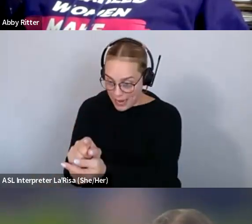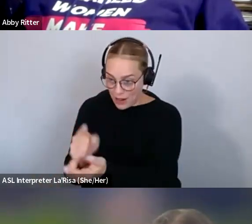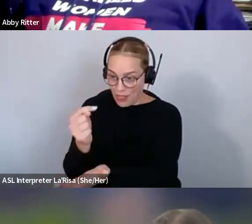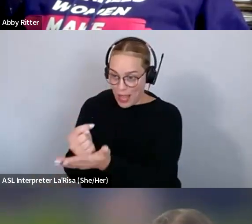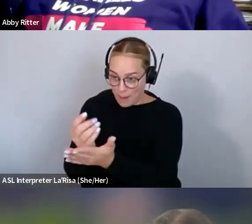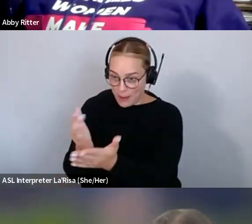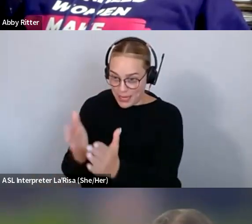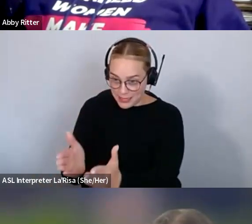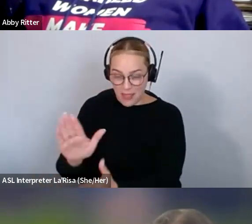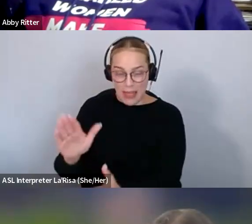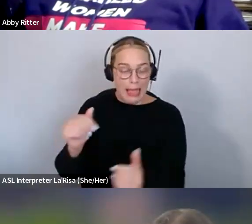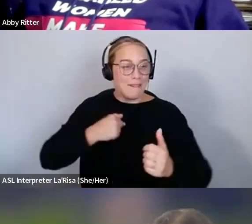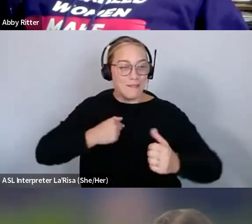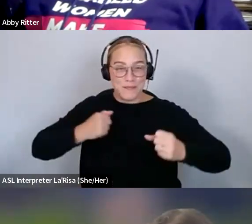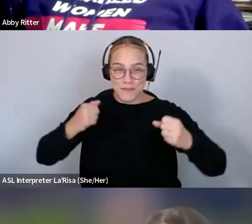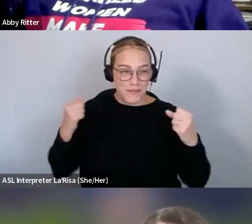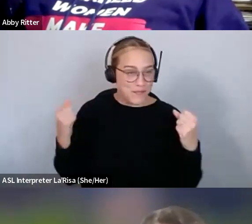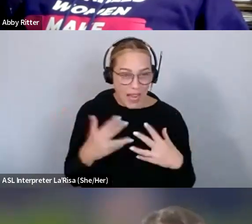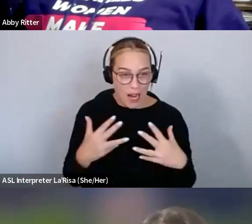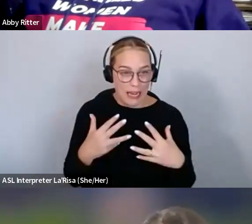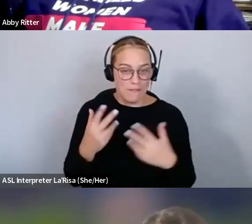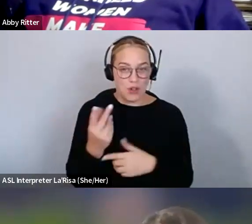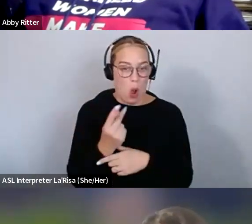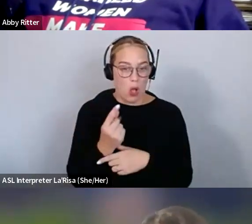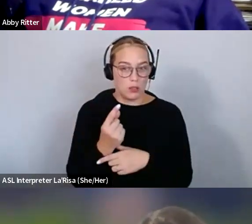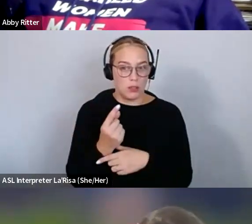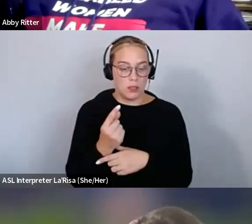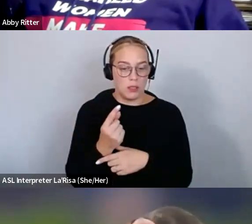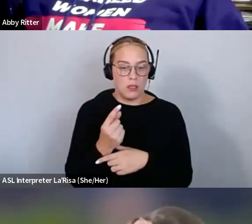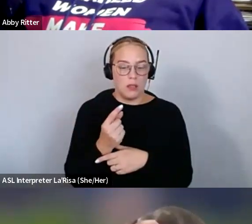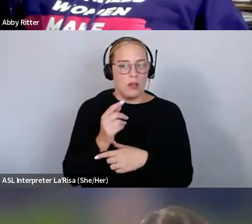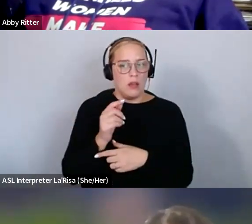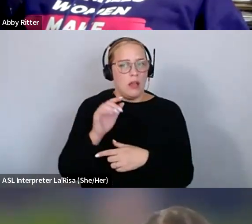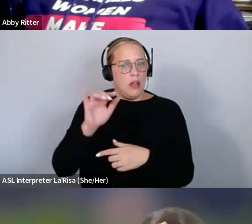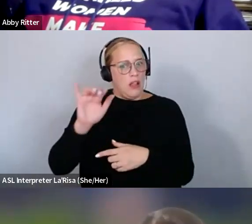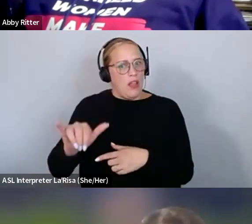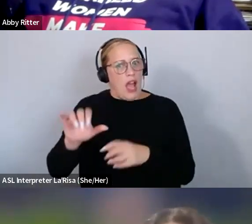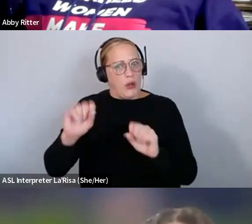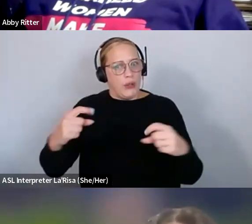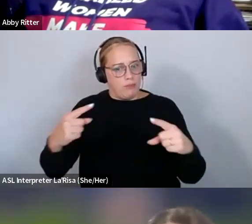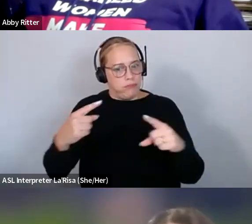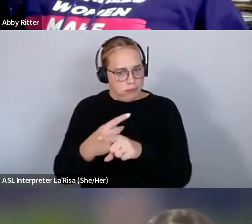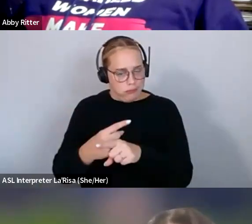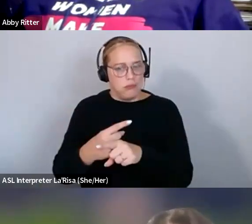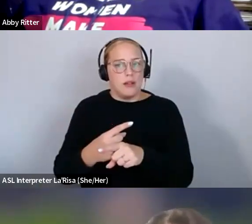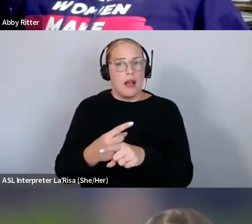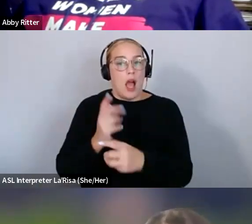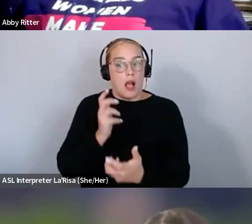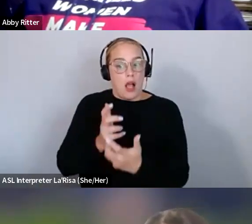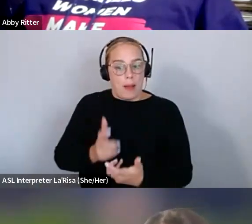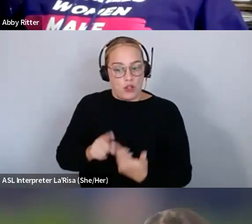therapist in her field placement is meeting with one person who has an